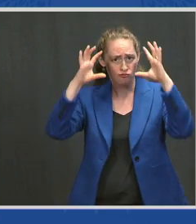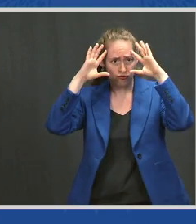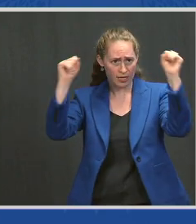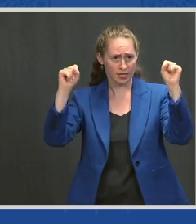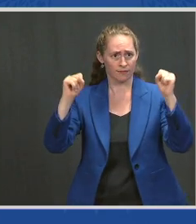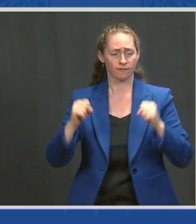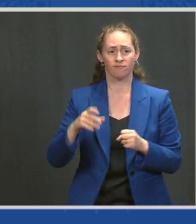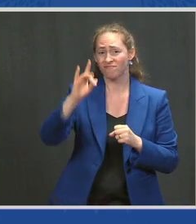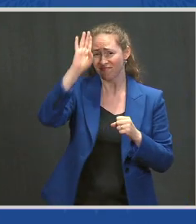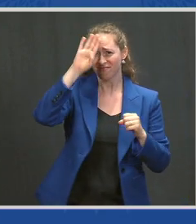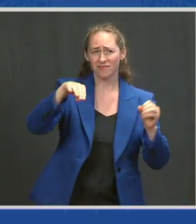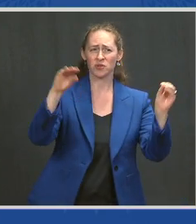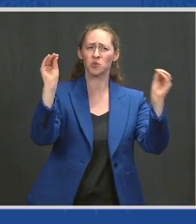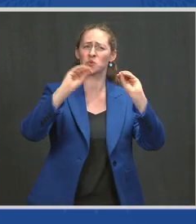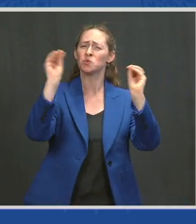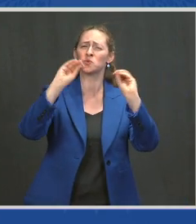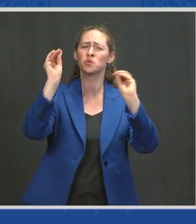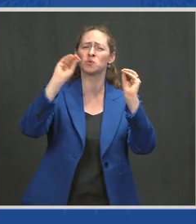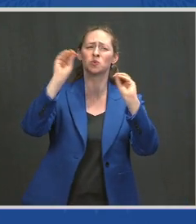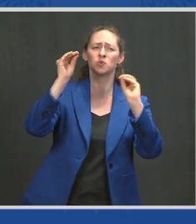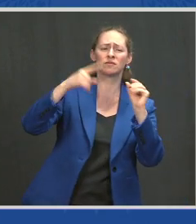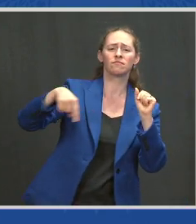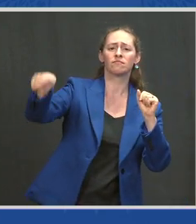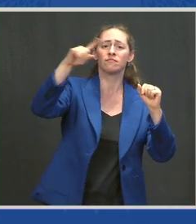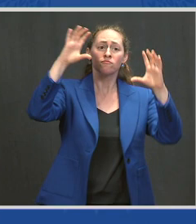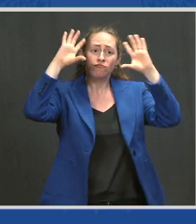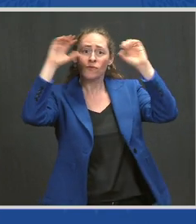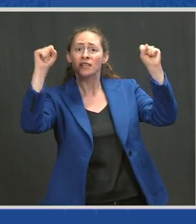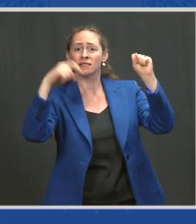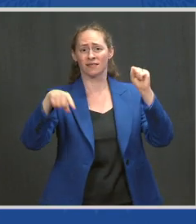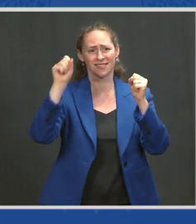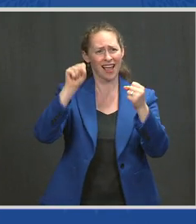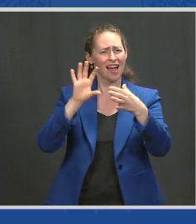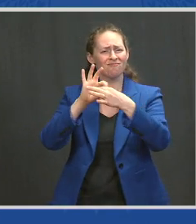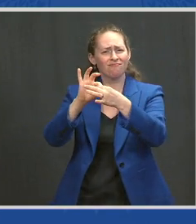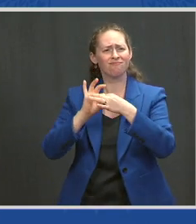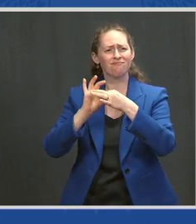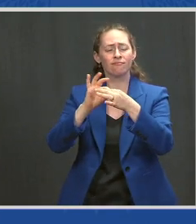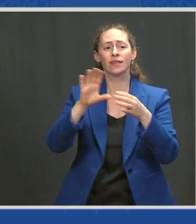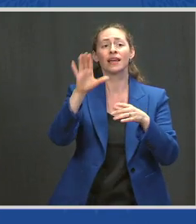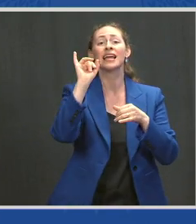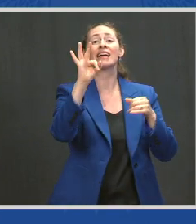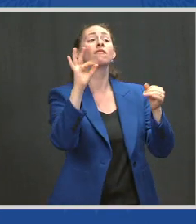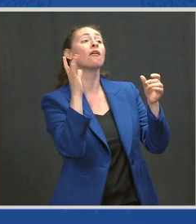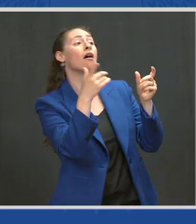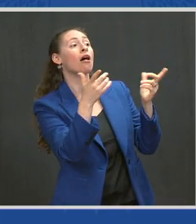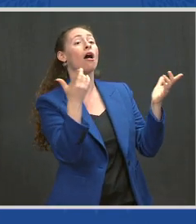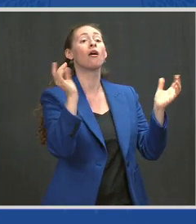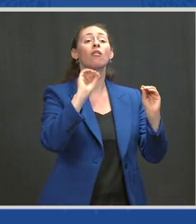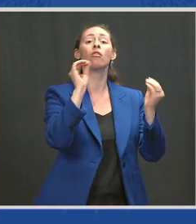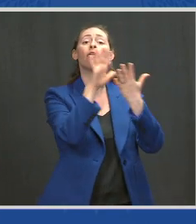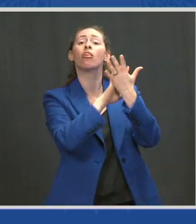could keep faith with the American people if they did not speak out to defend our democratic values,